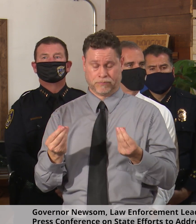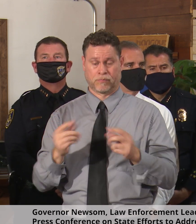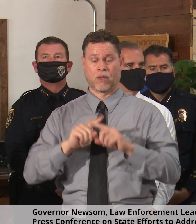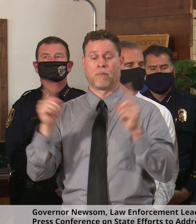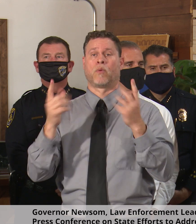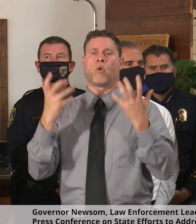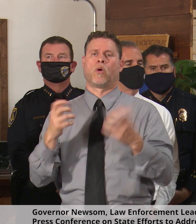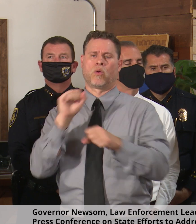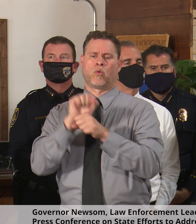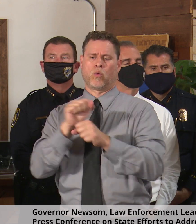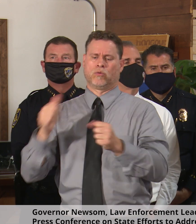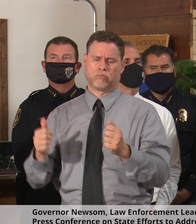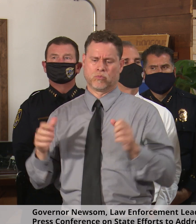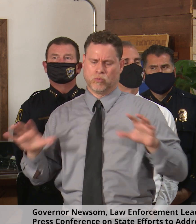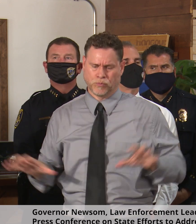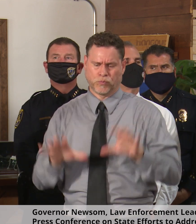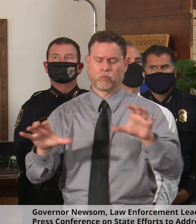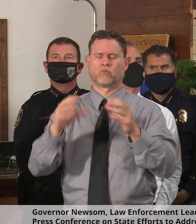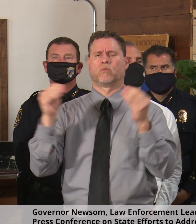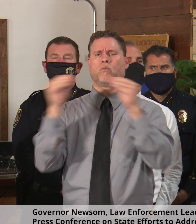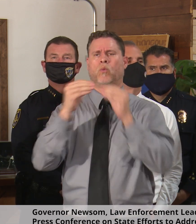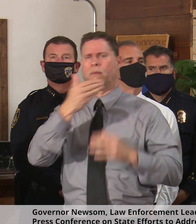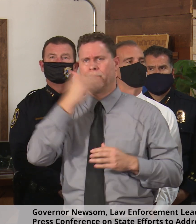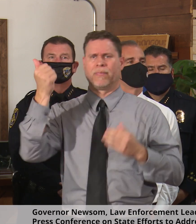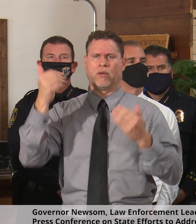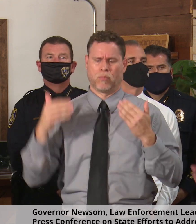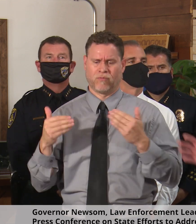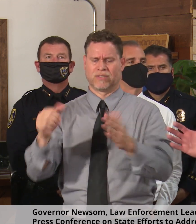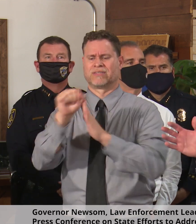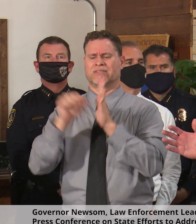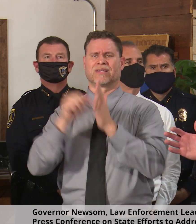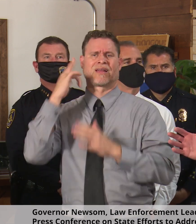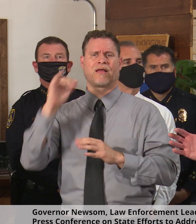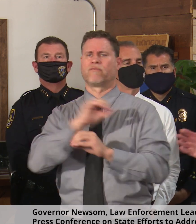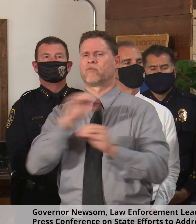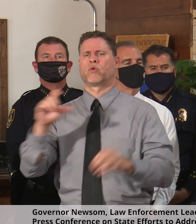work to do even more and better moving forward. State of California has no police department,